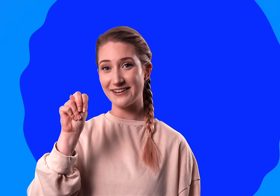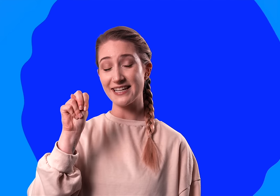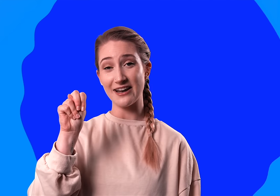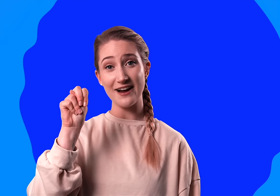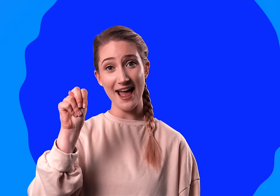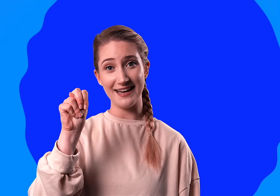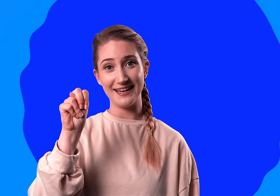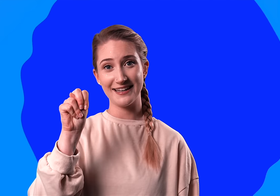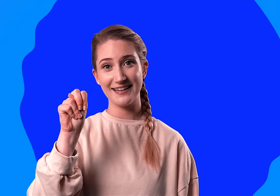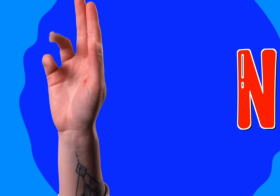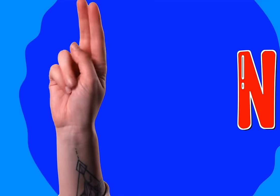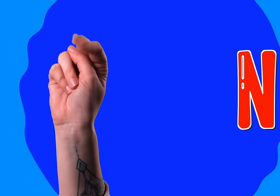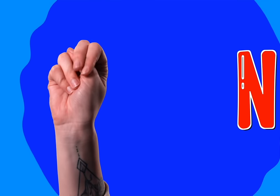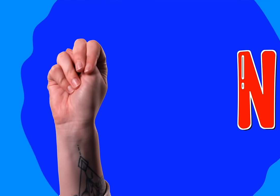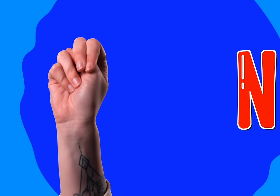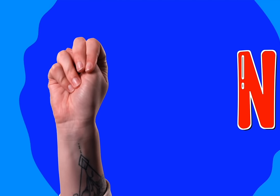There's the letter N. N.